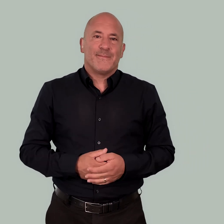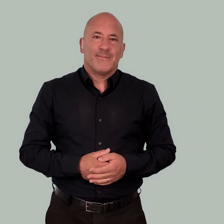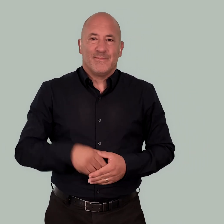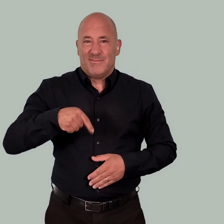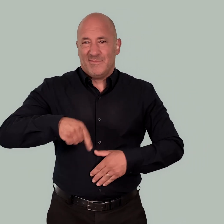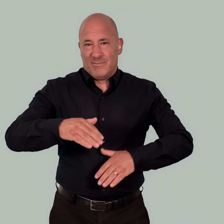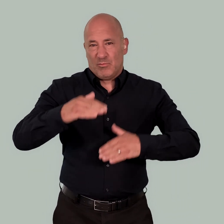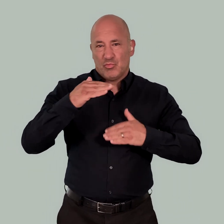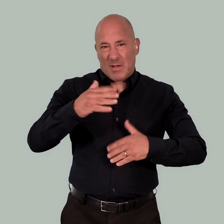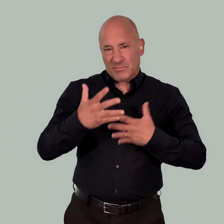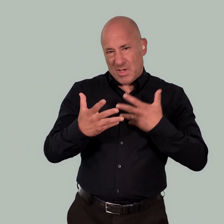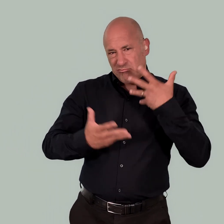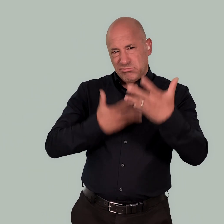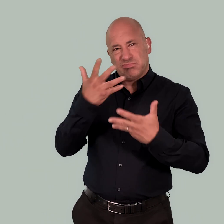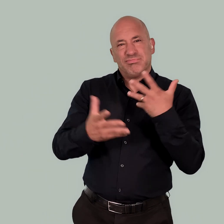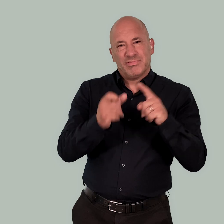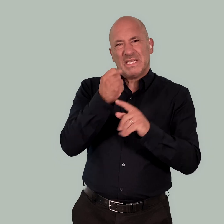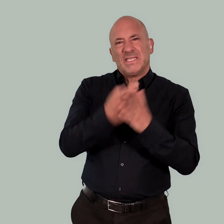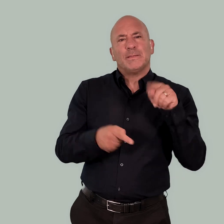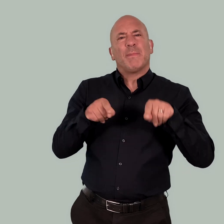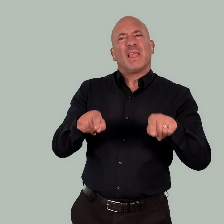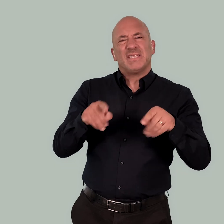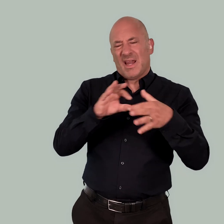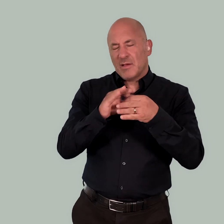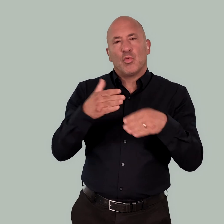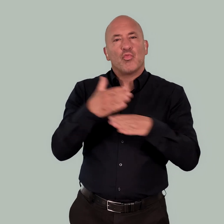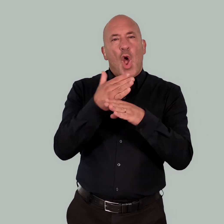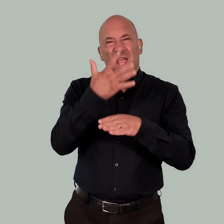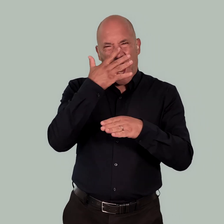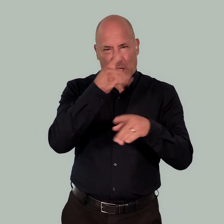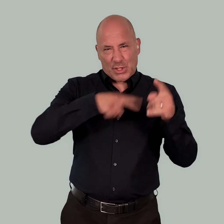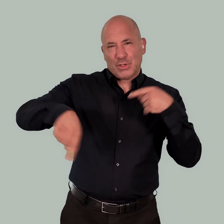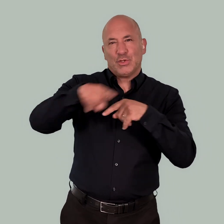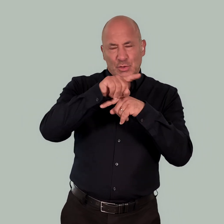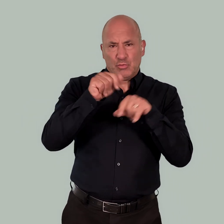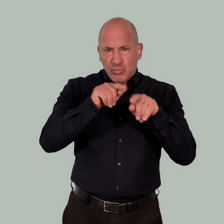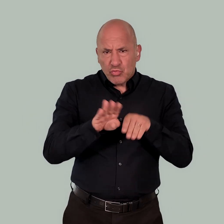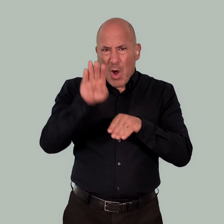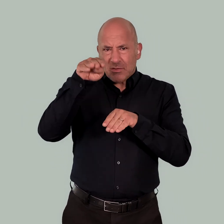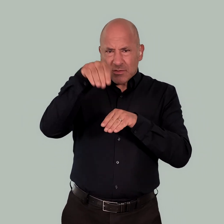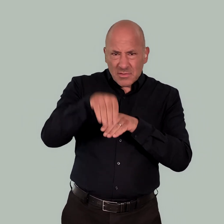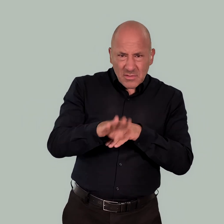2.1 This chapter presents trends in disability in the working age population,